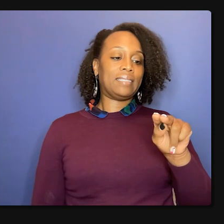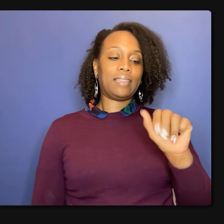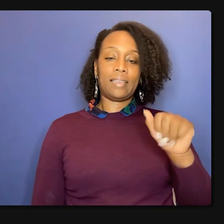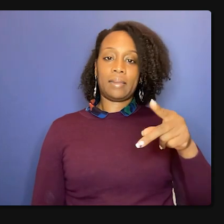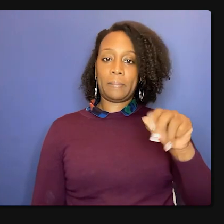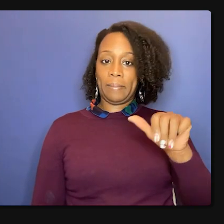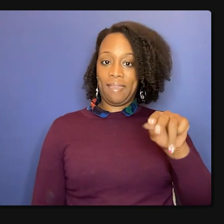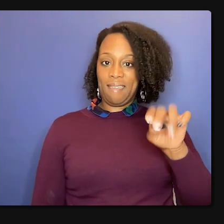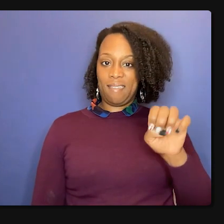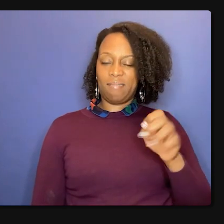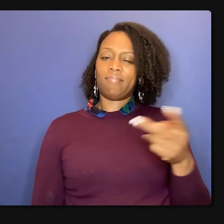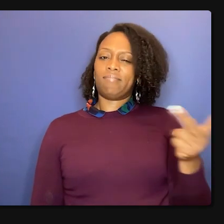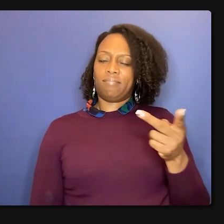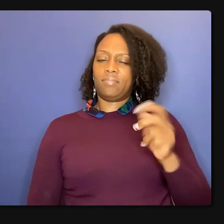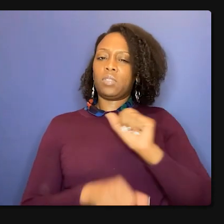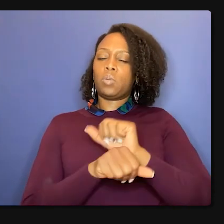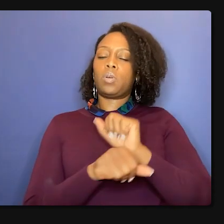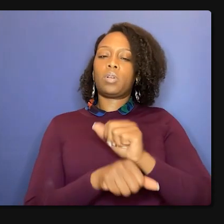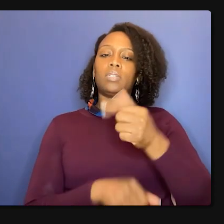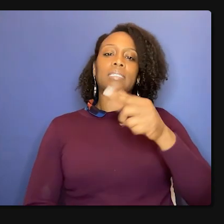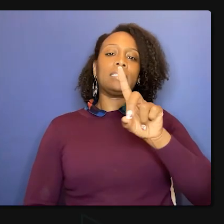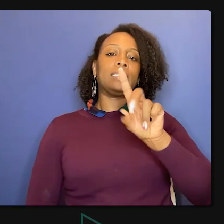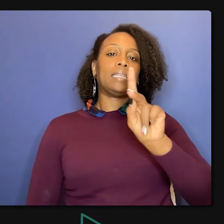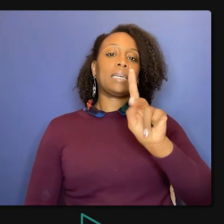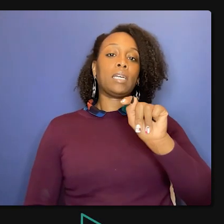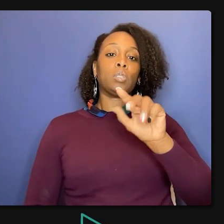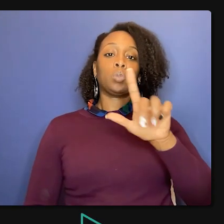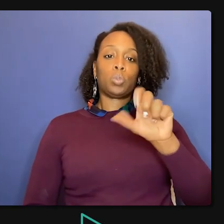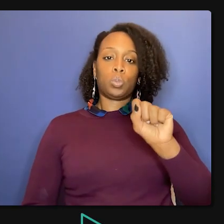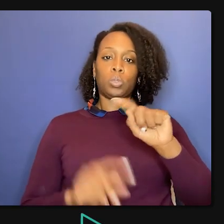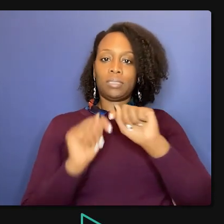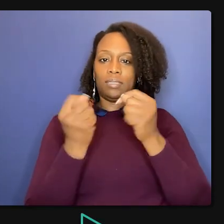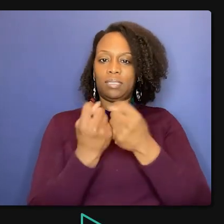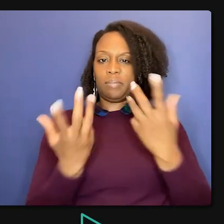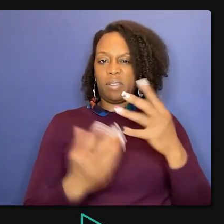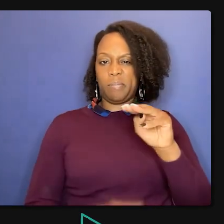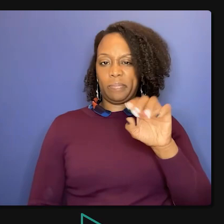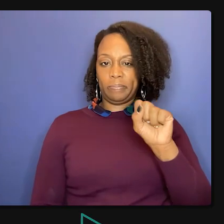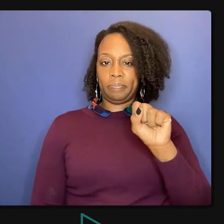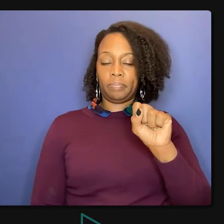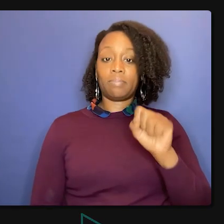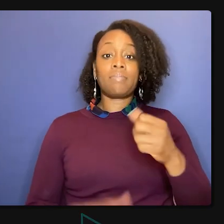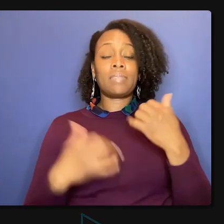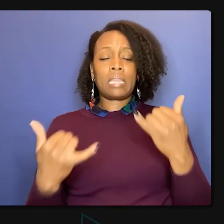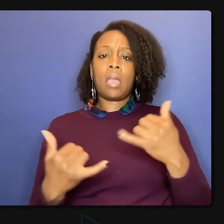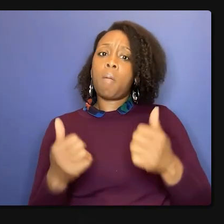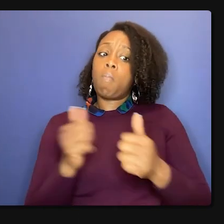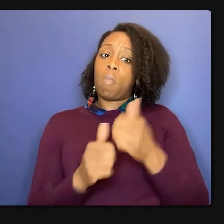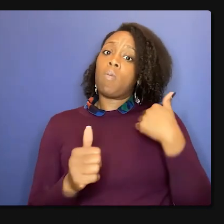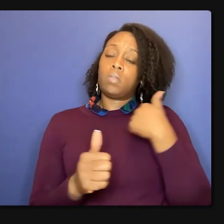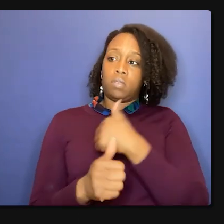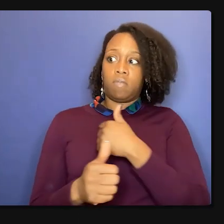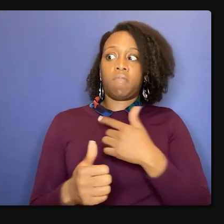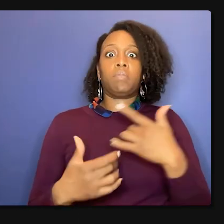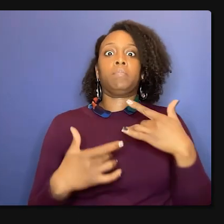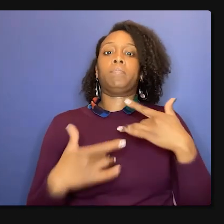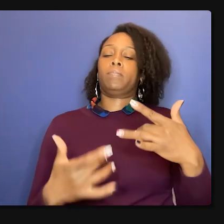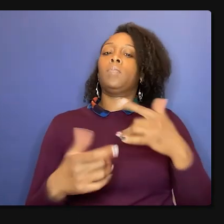Dana and I both work on the GDK Tools Team at Microsoft. So in these days in which most of us are still primarily working remotely,